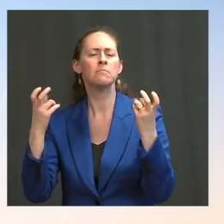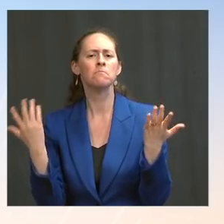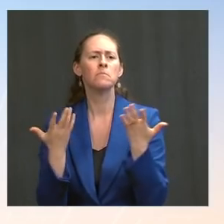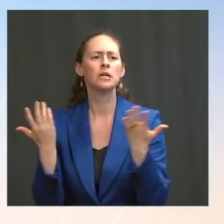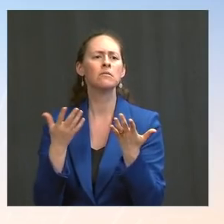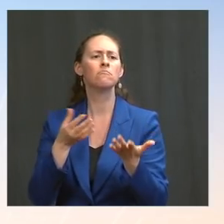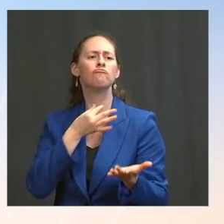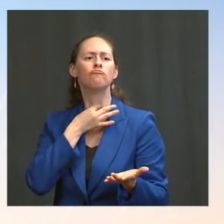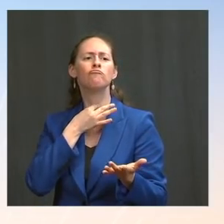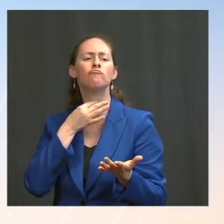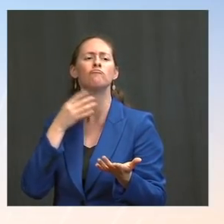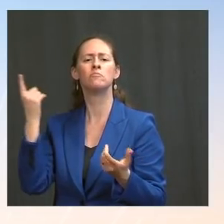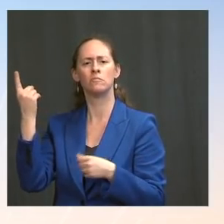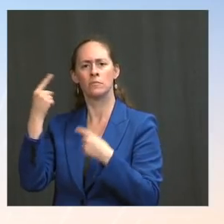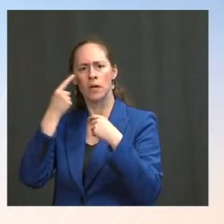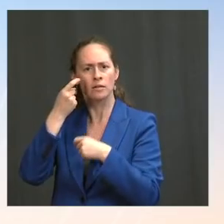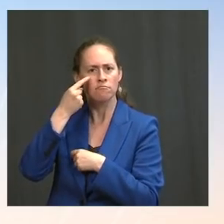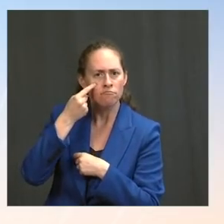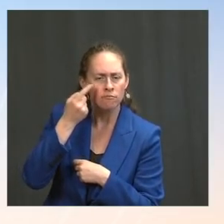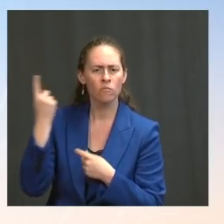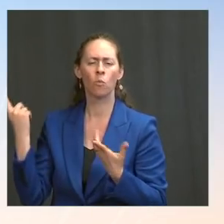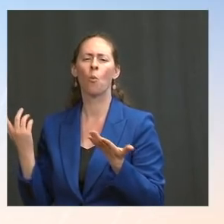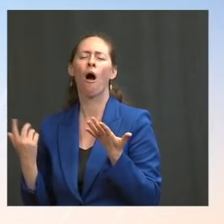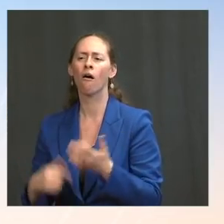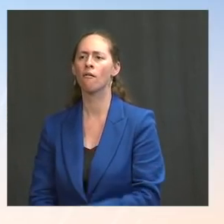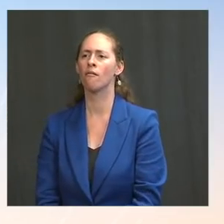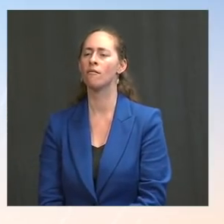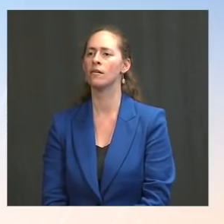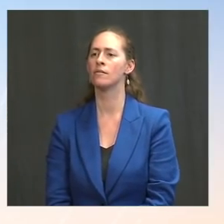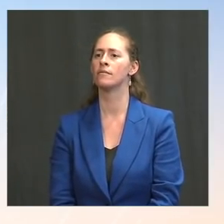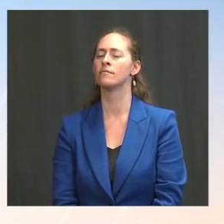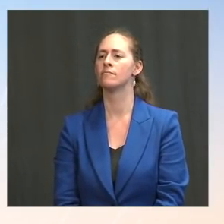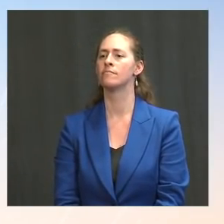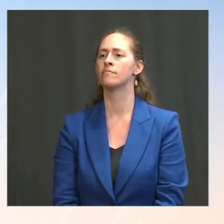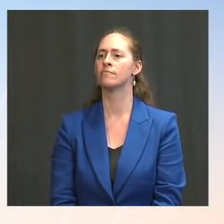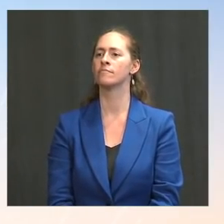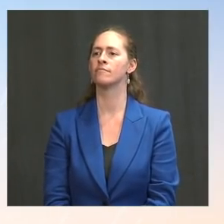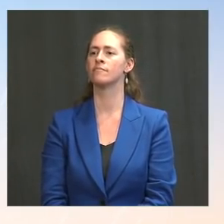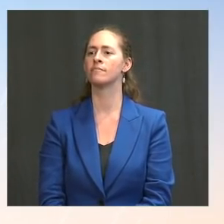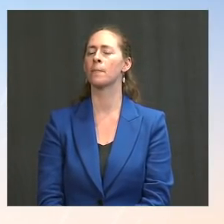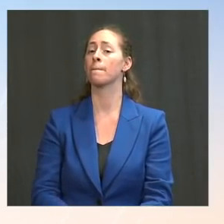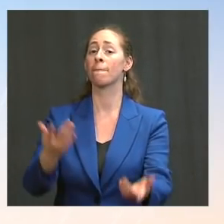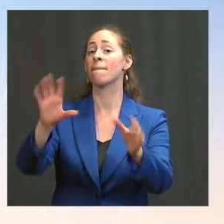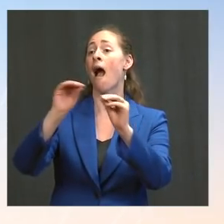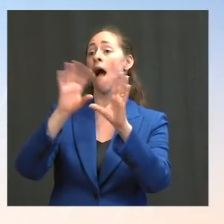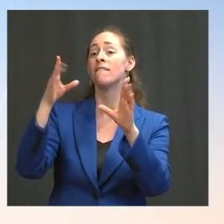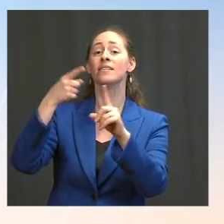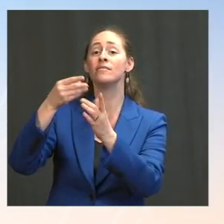Ms. Psaki: Well, I would say, obviously, the Treasury team and the Treasury Secretary will preview what the focus of their trip is.